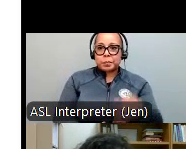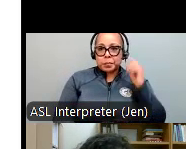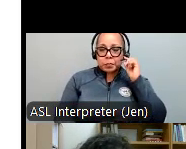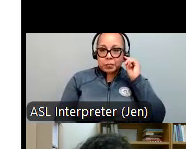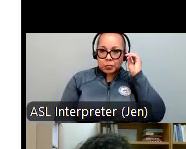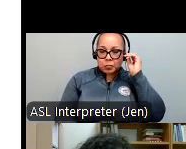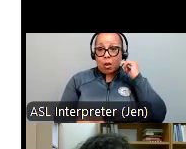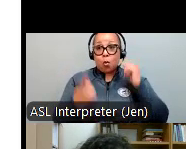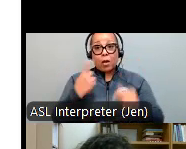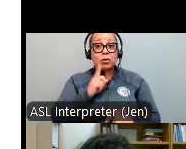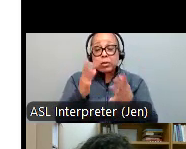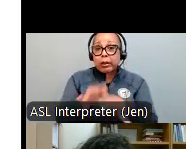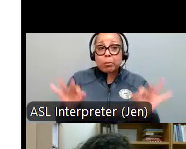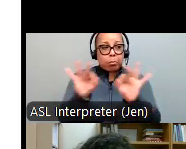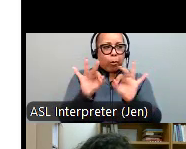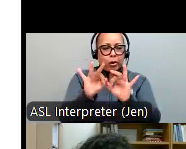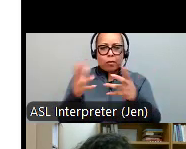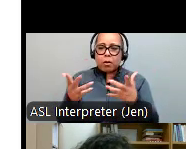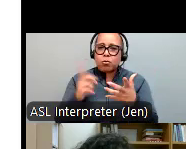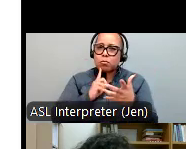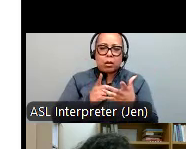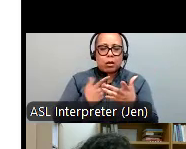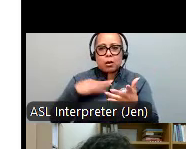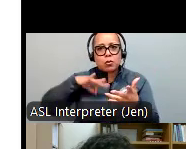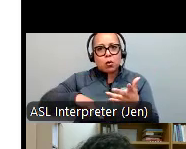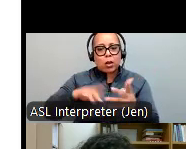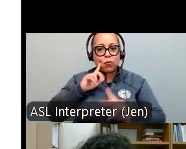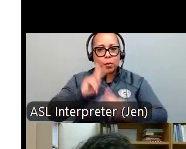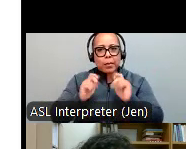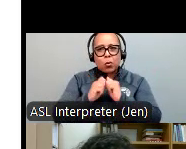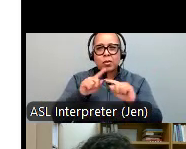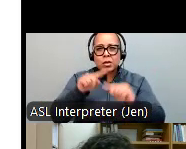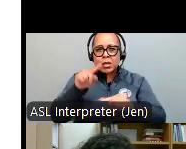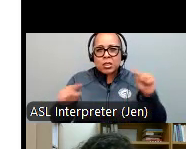really important, and that goes a long way for people with with different types of disabilities,